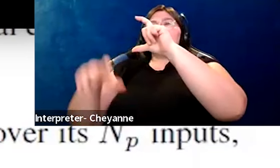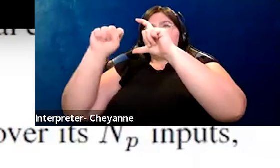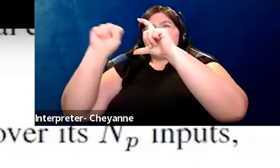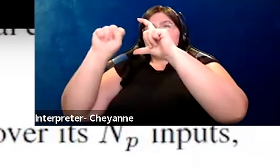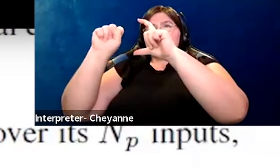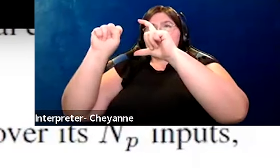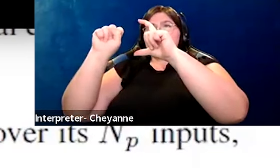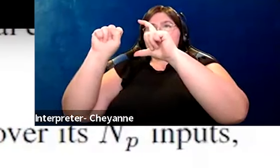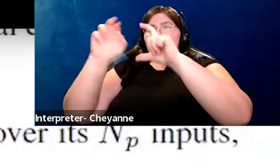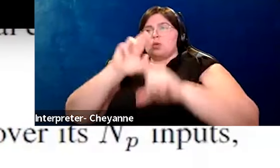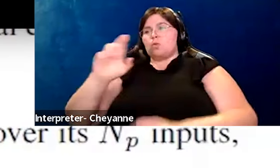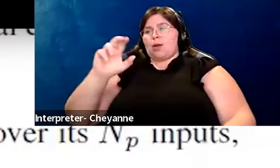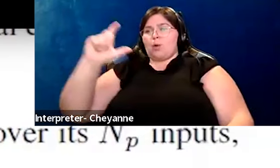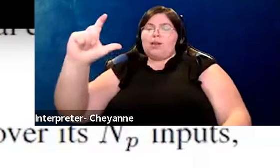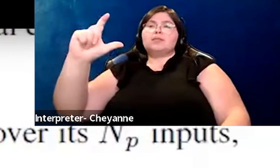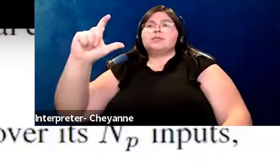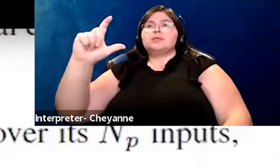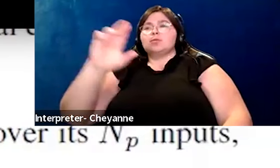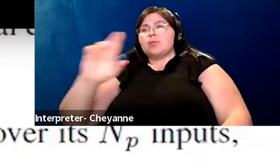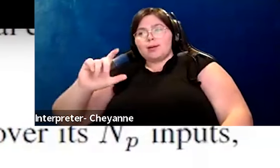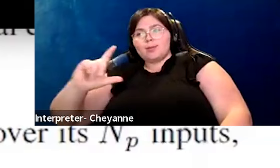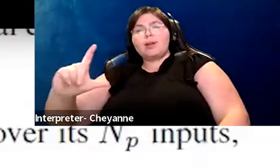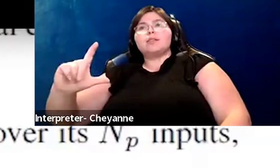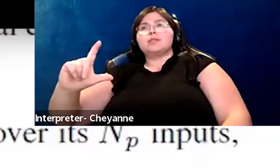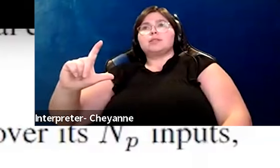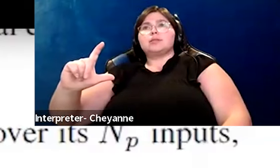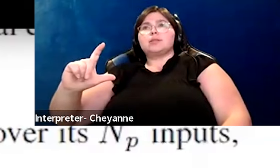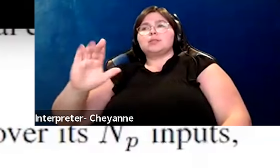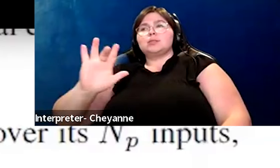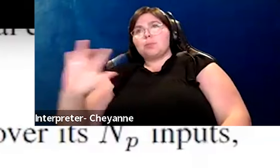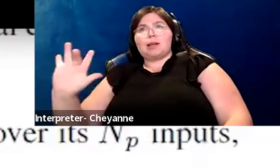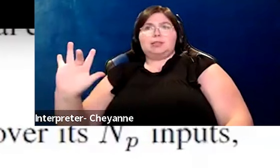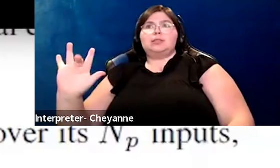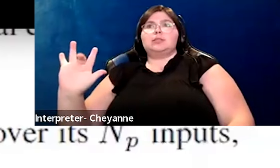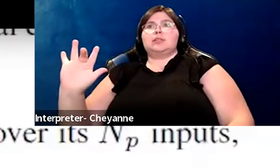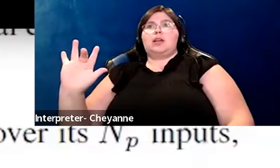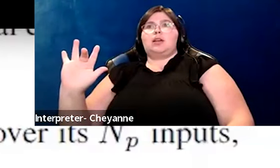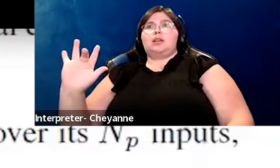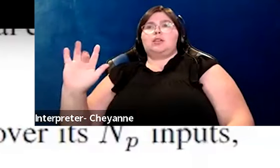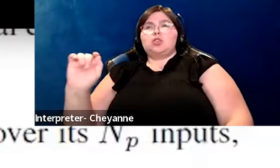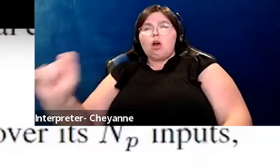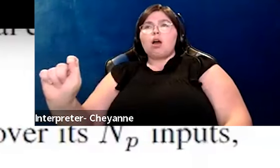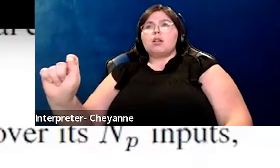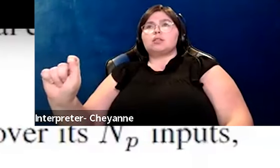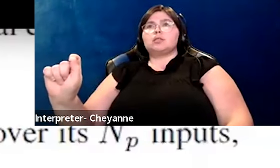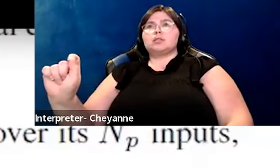Right paren. Space dot space.